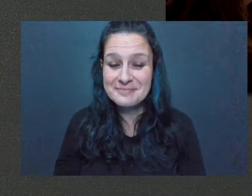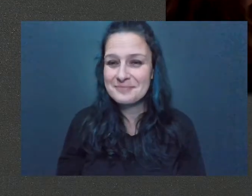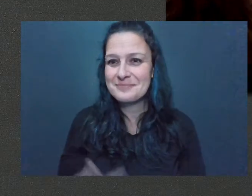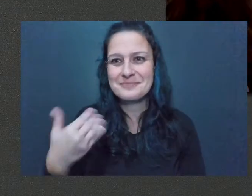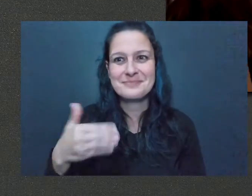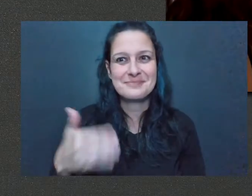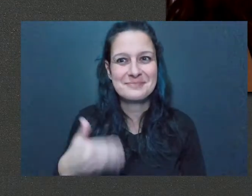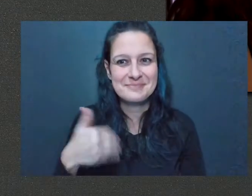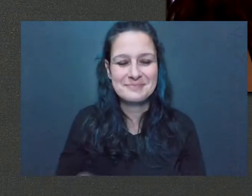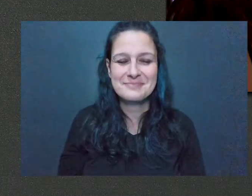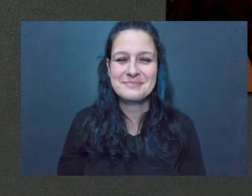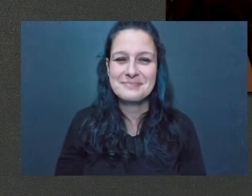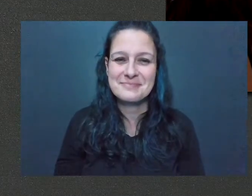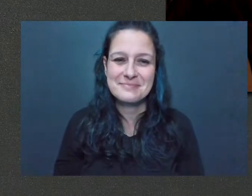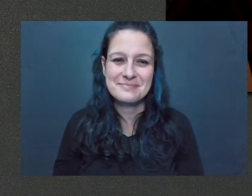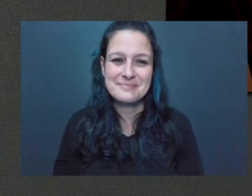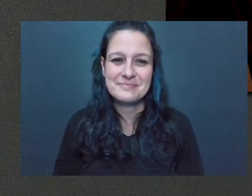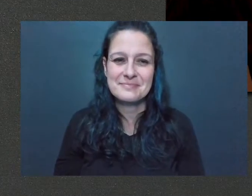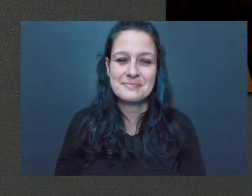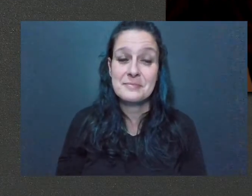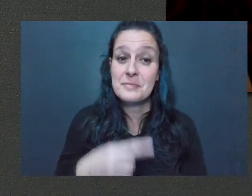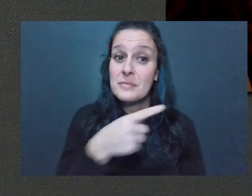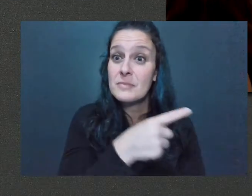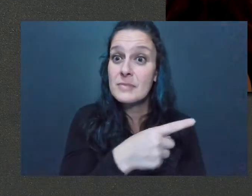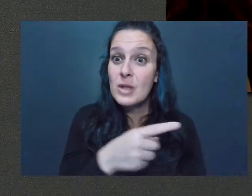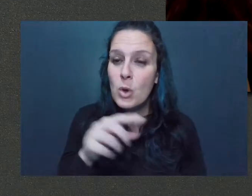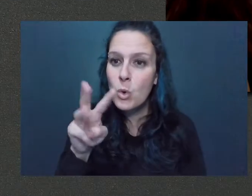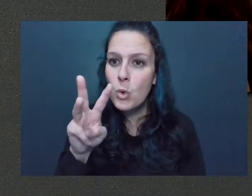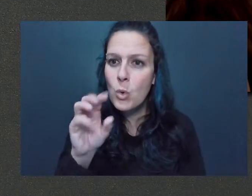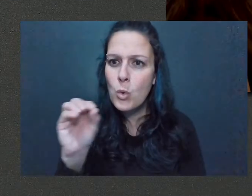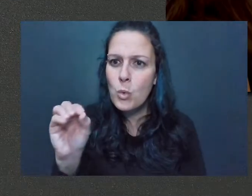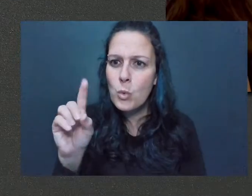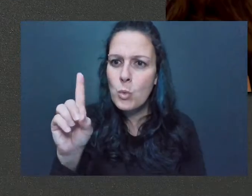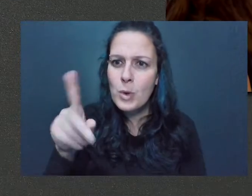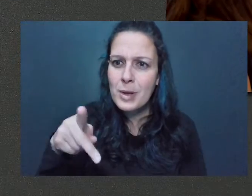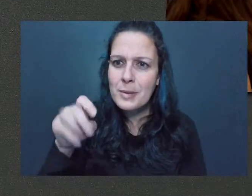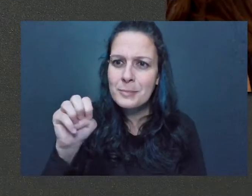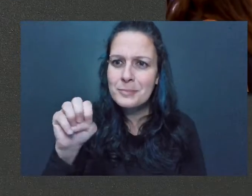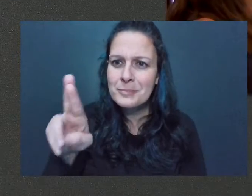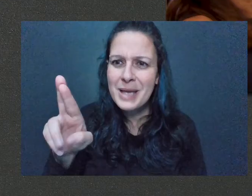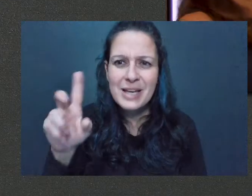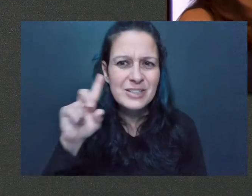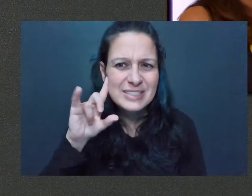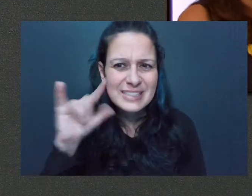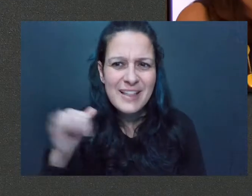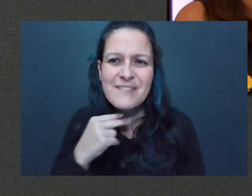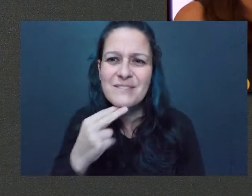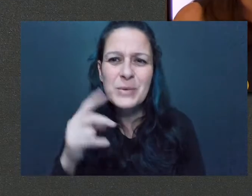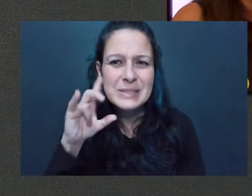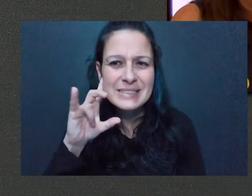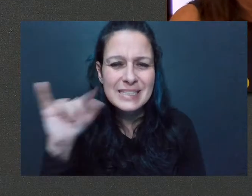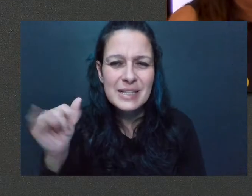Super. Let's hear what the woodpecker's voice sounds like.